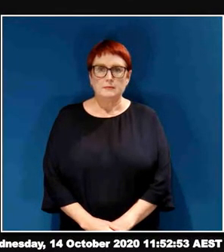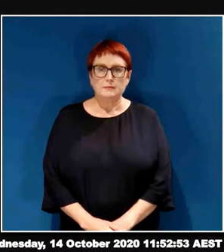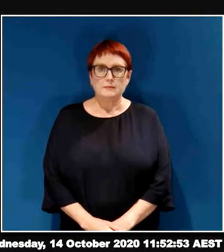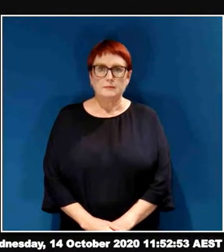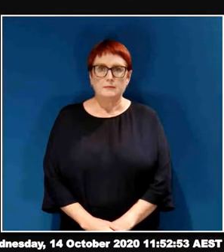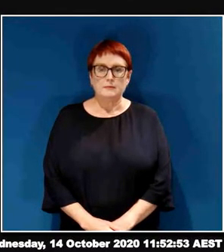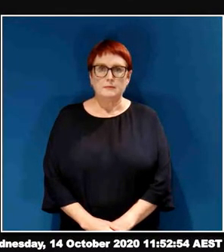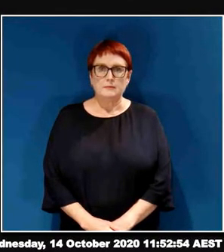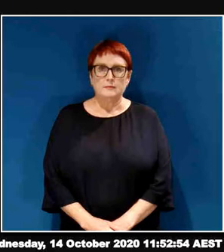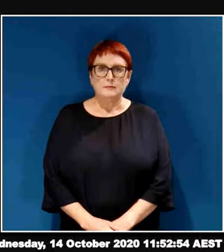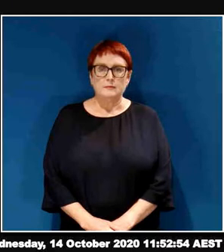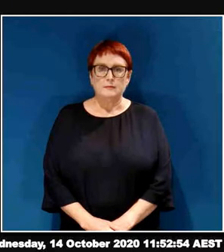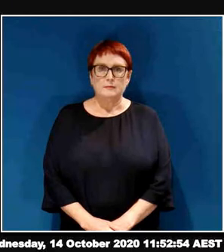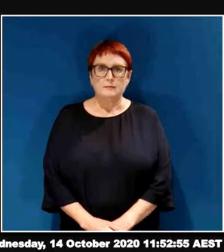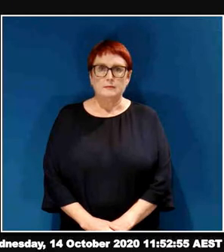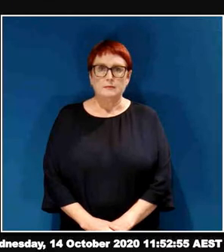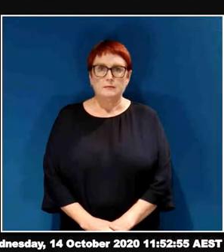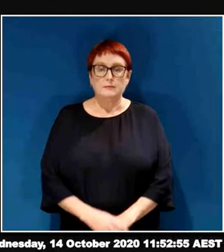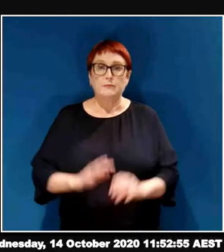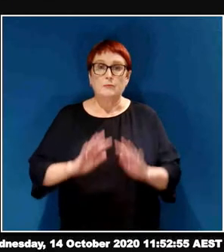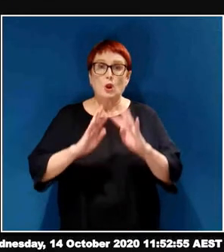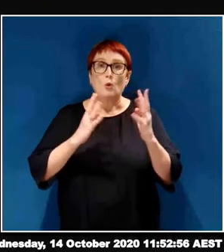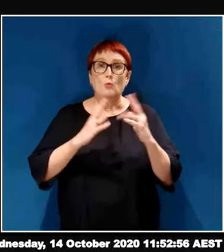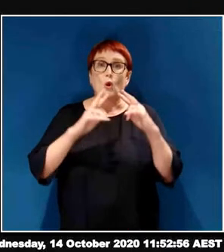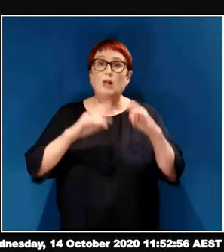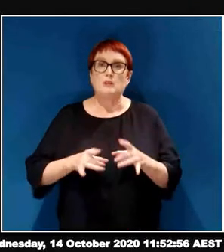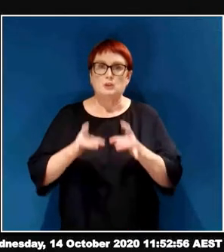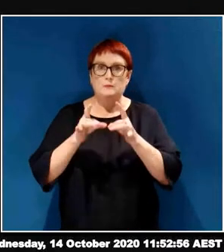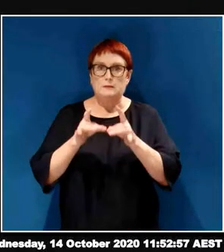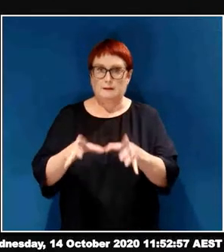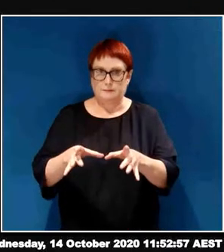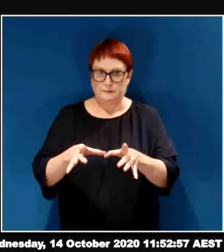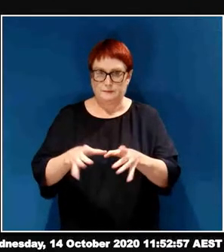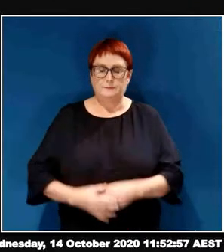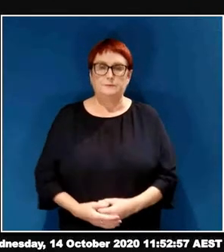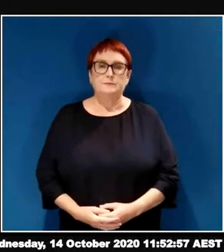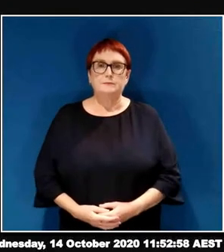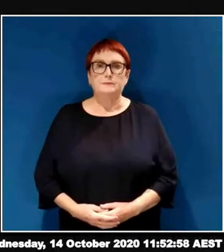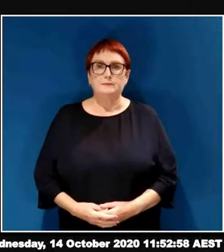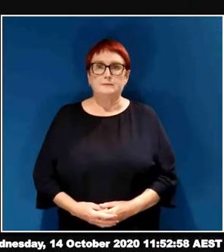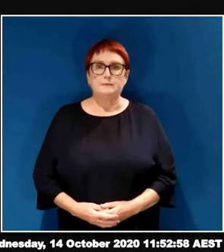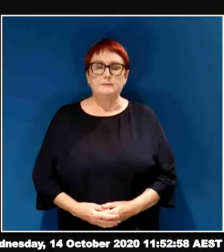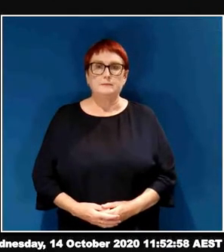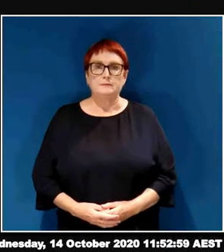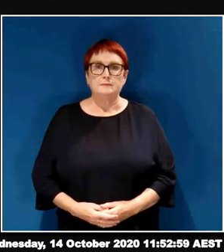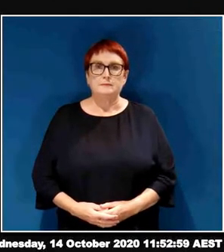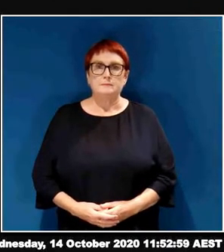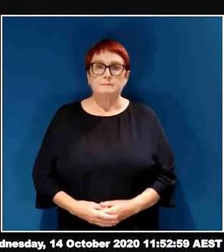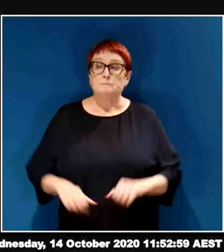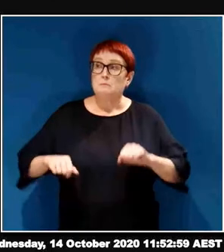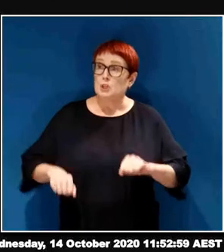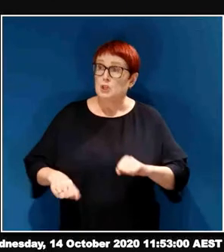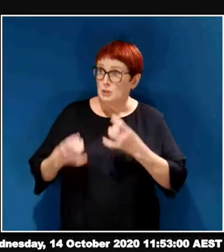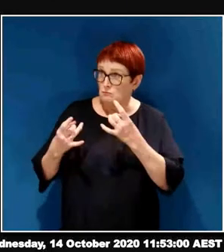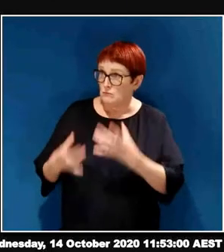The Royal Commission has now resumed. Yes, Mr Fraser. It's me, Chair.